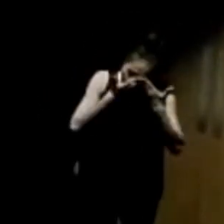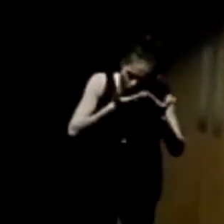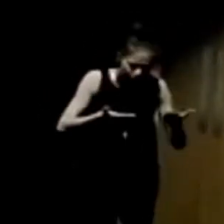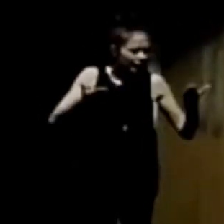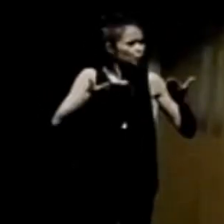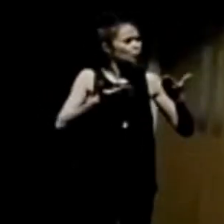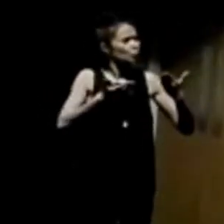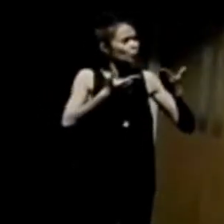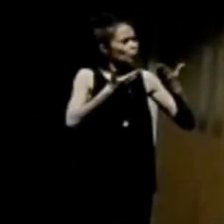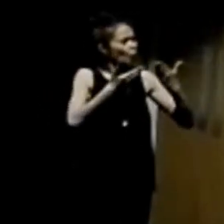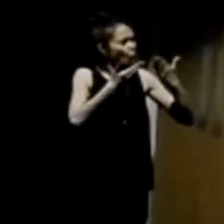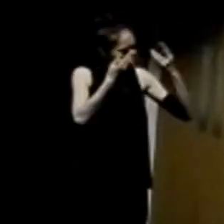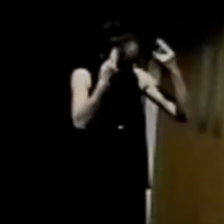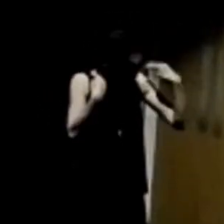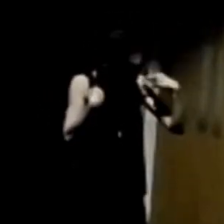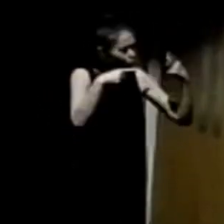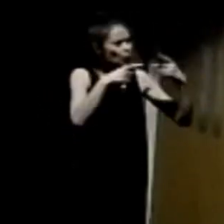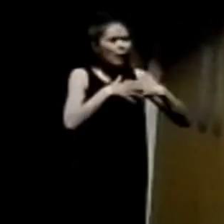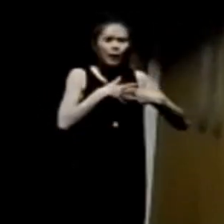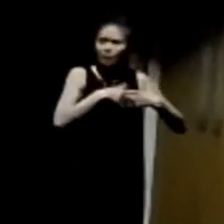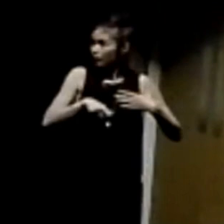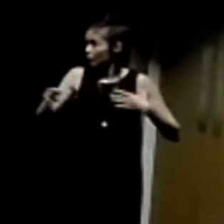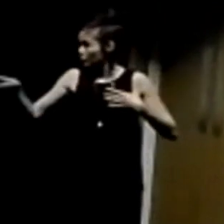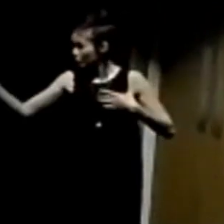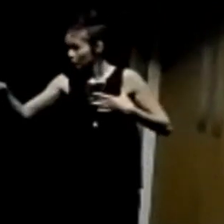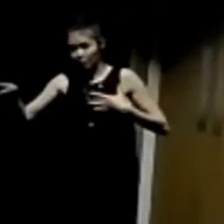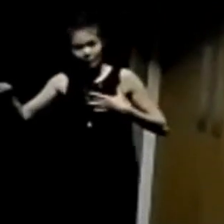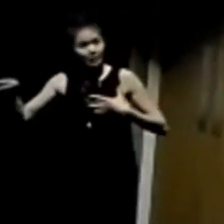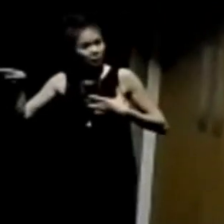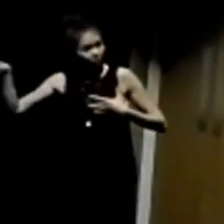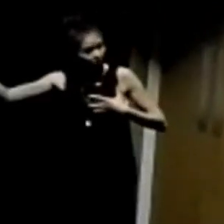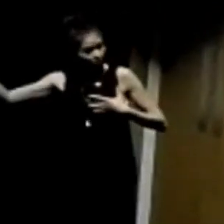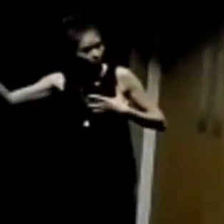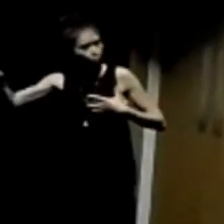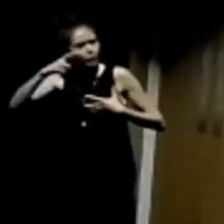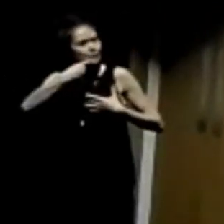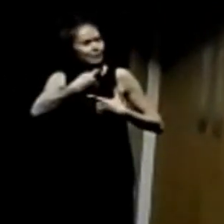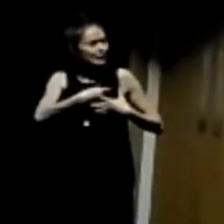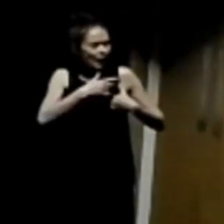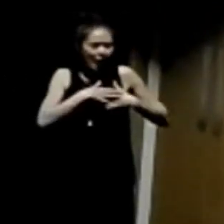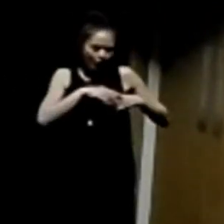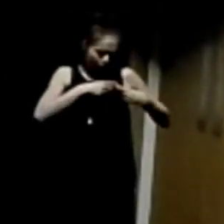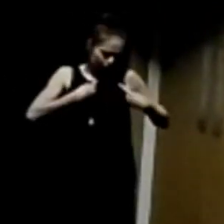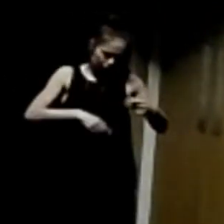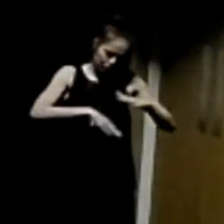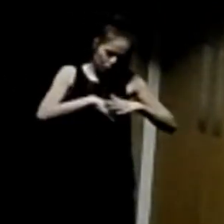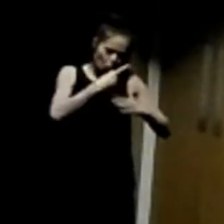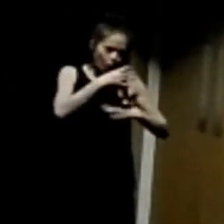Why have my sister’s husbands if they say they love you all so bah blah blah.